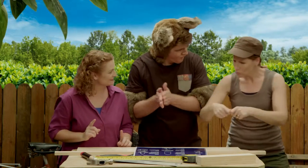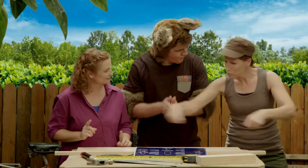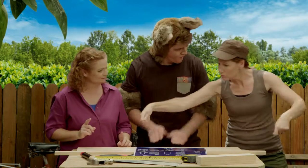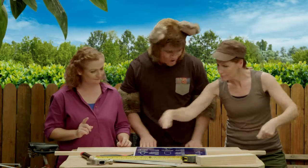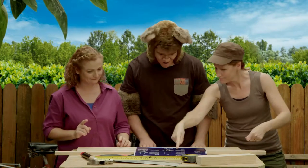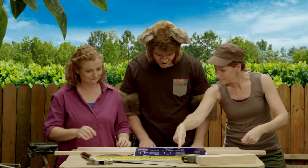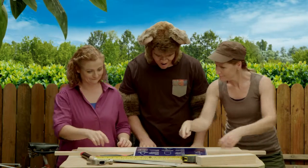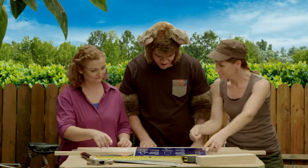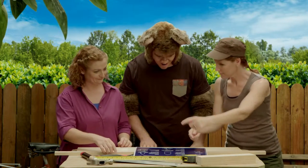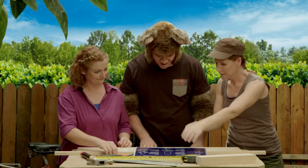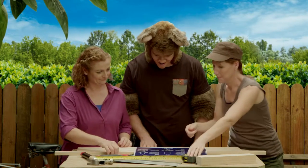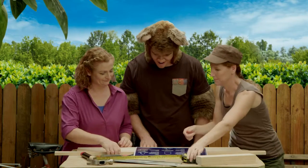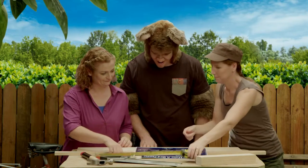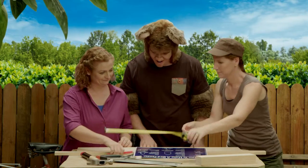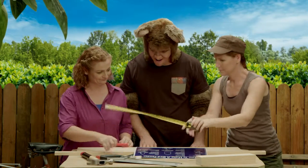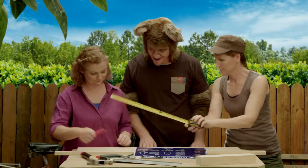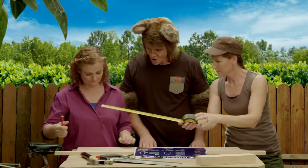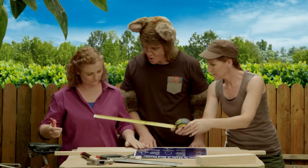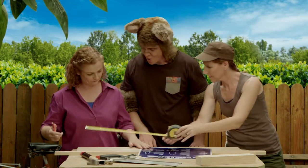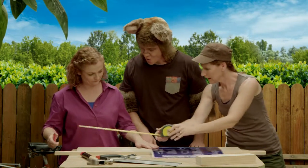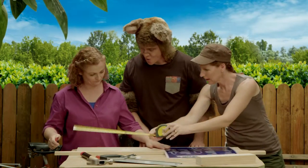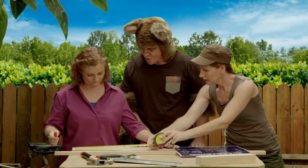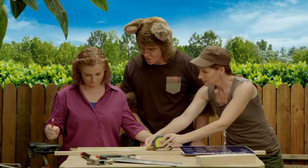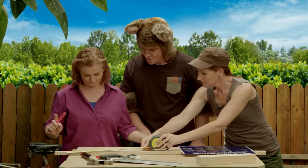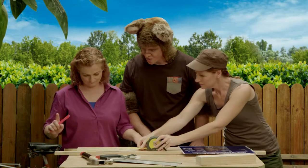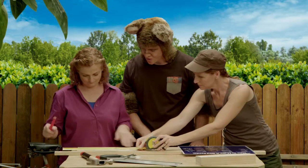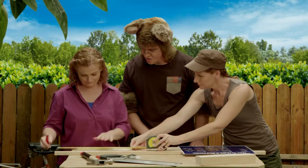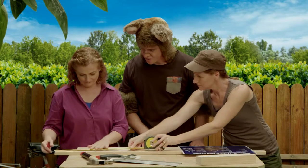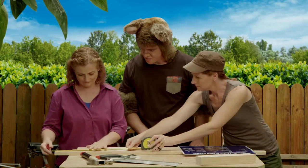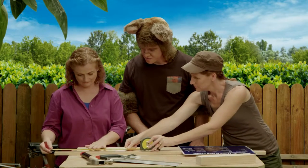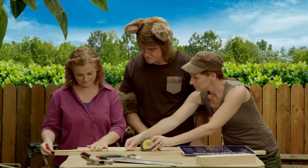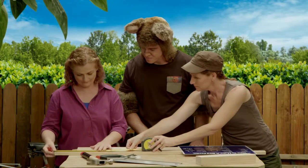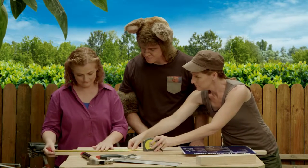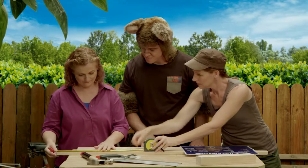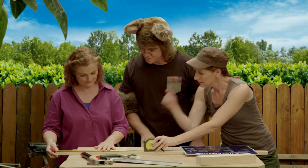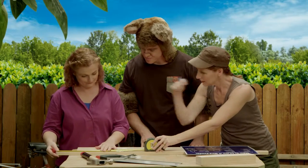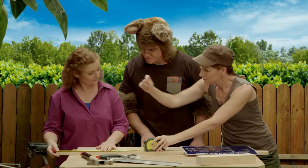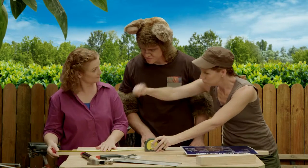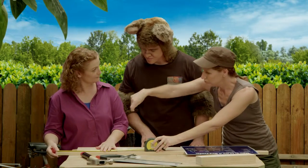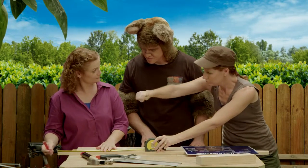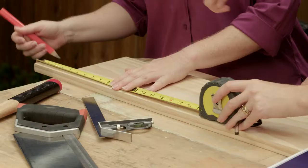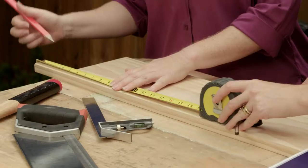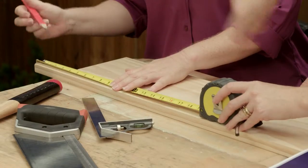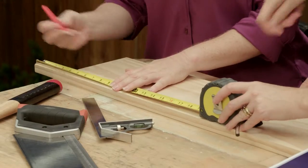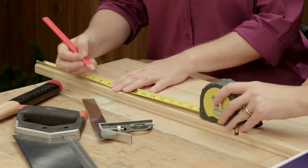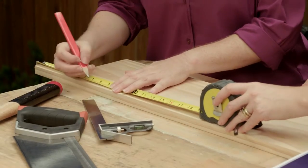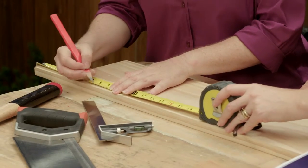Well, I'm happy to show you. To start off we need to measure the wood. Can you please mark it, Sally?